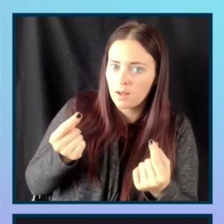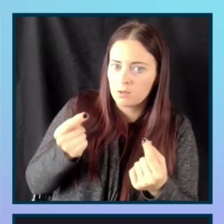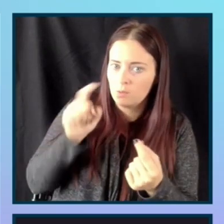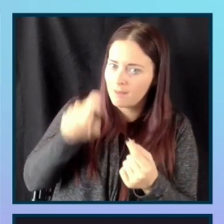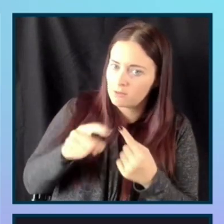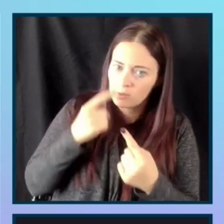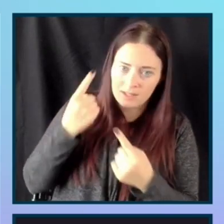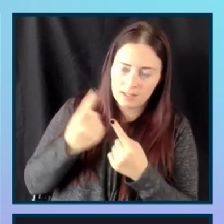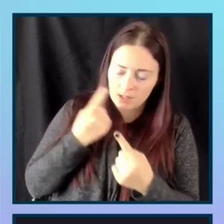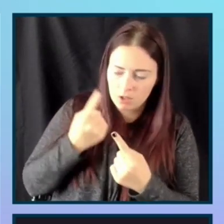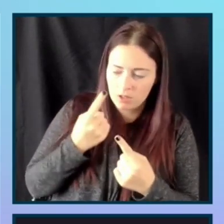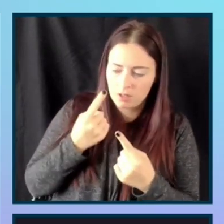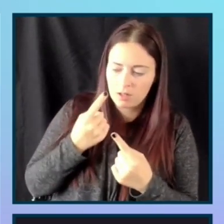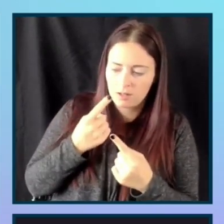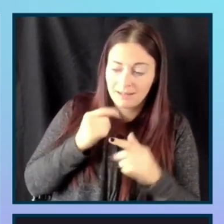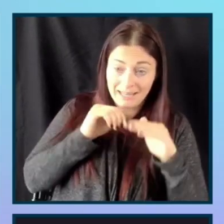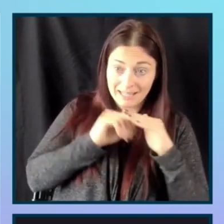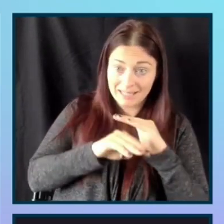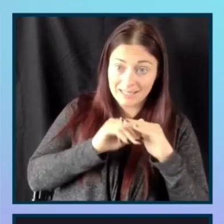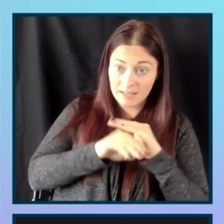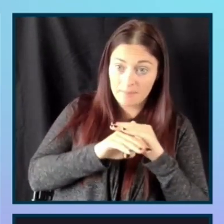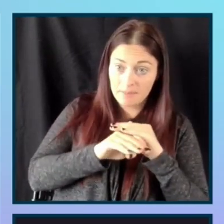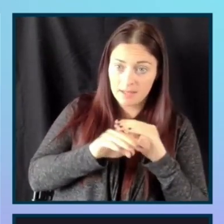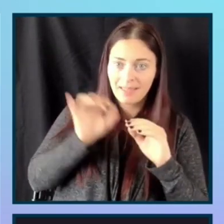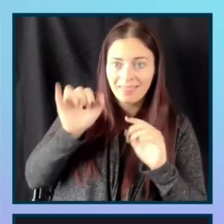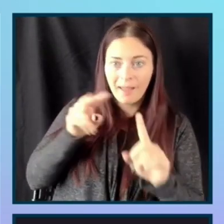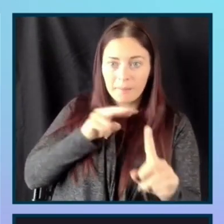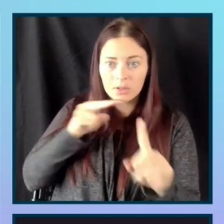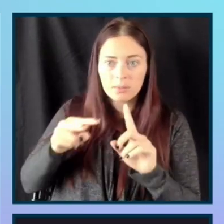Put the accessibility angle into the planning of the A/B testing itself.